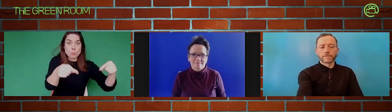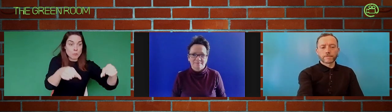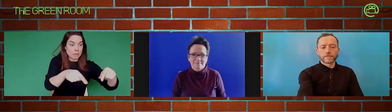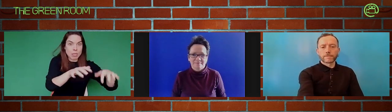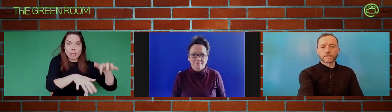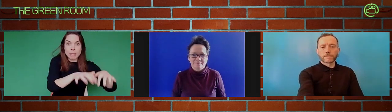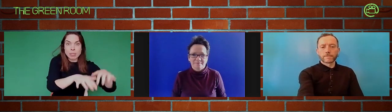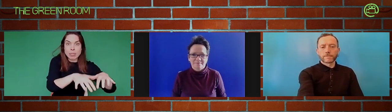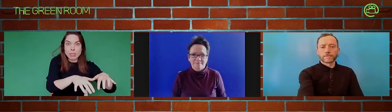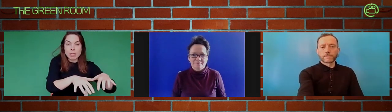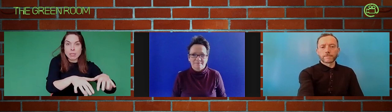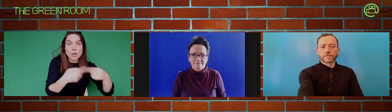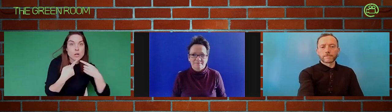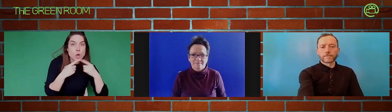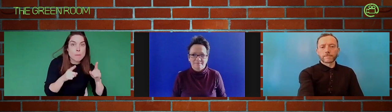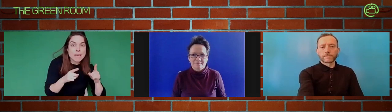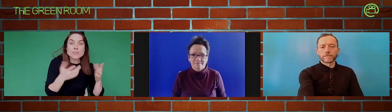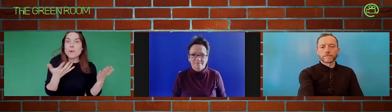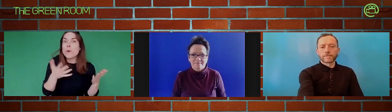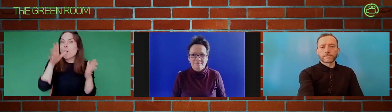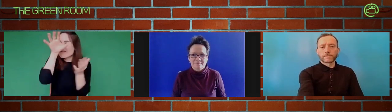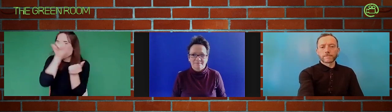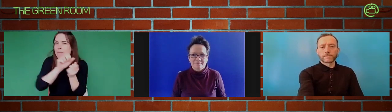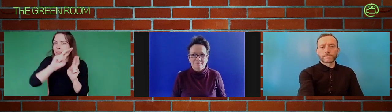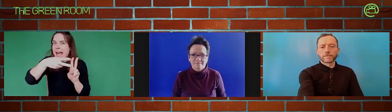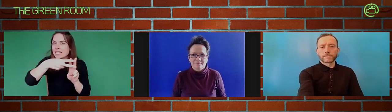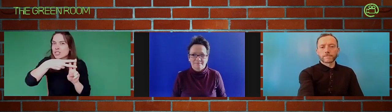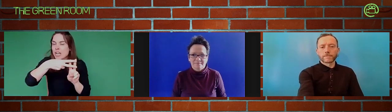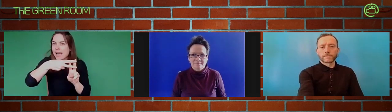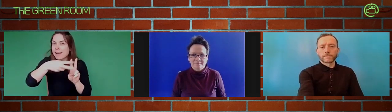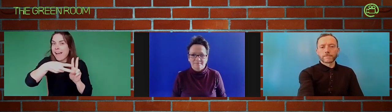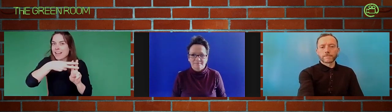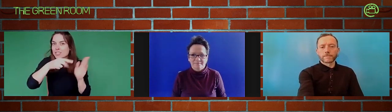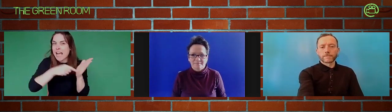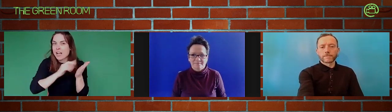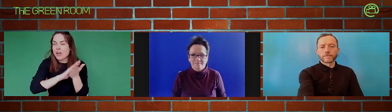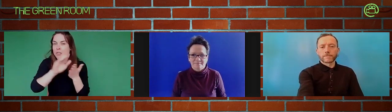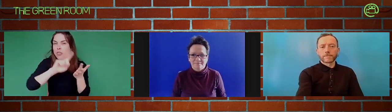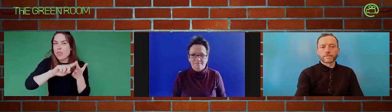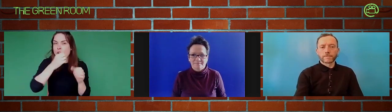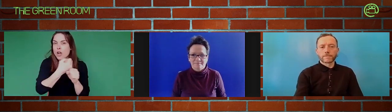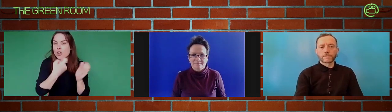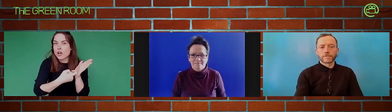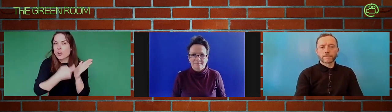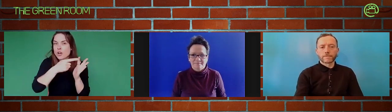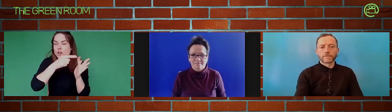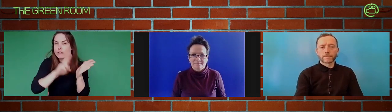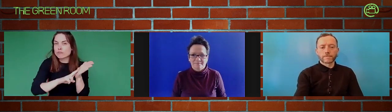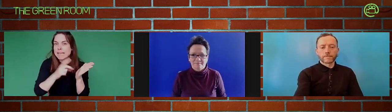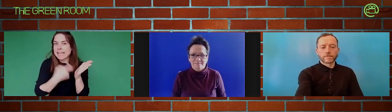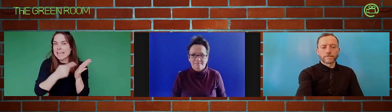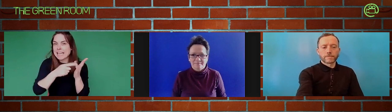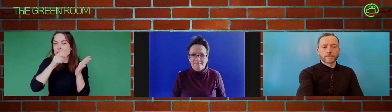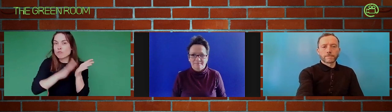you can use the hashtag #thegreenroom_uk on your social media.